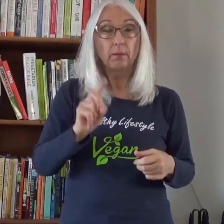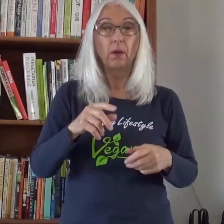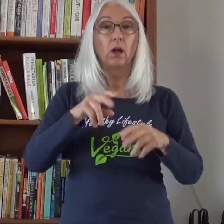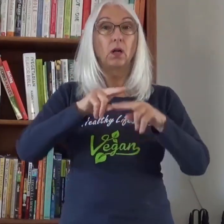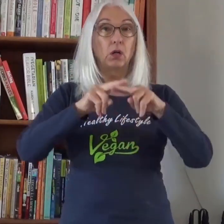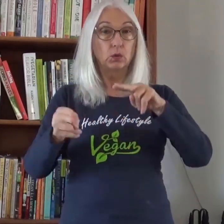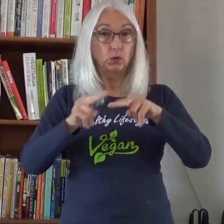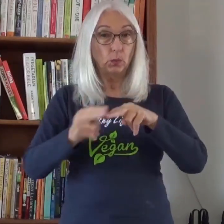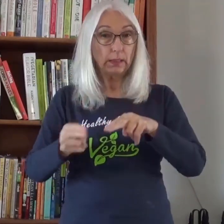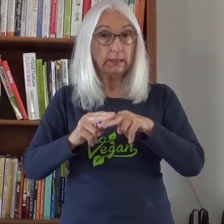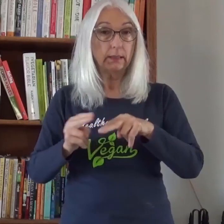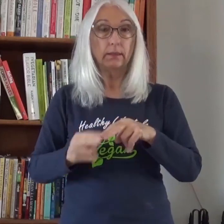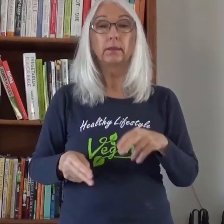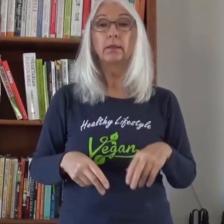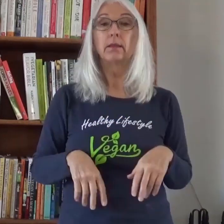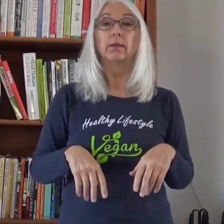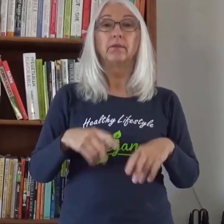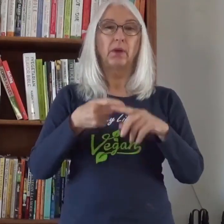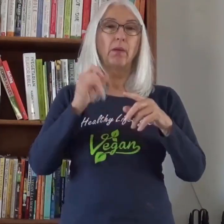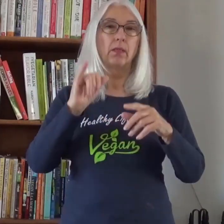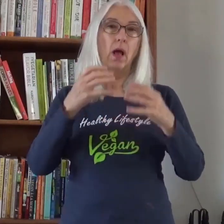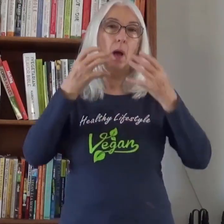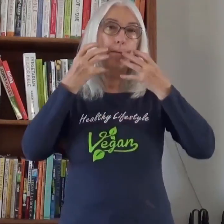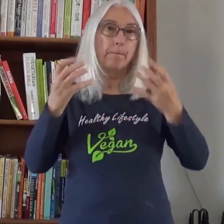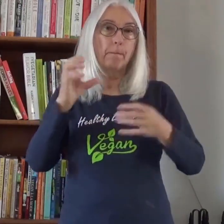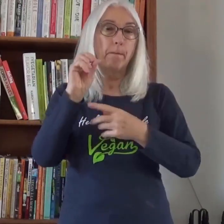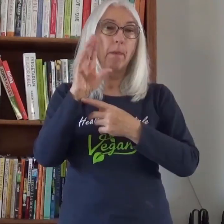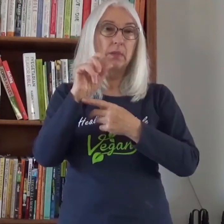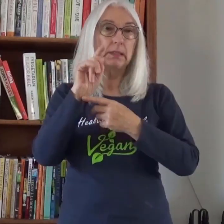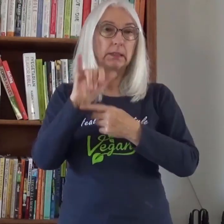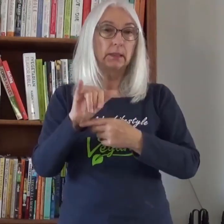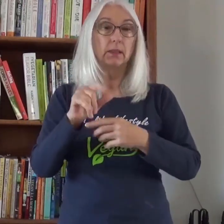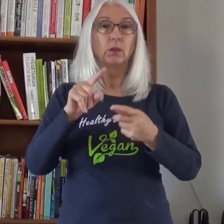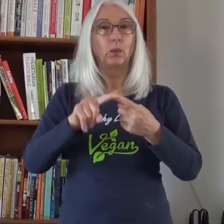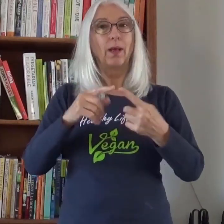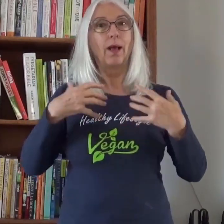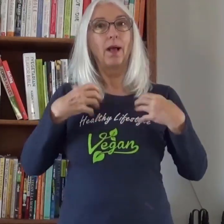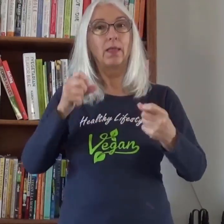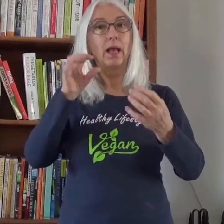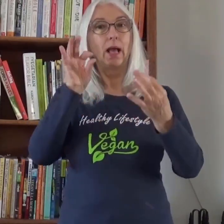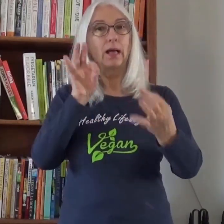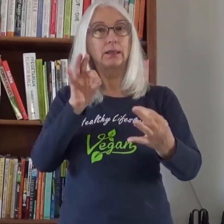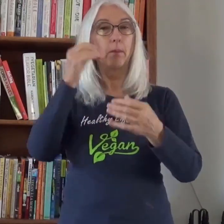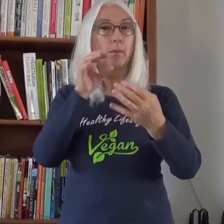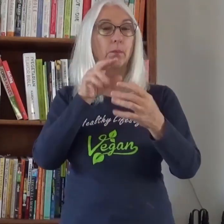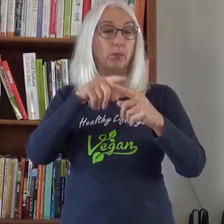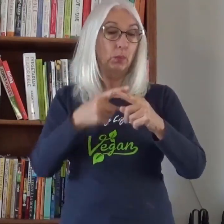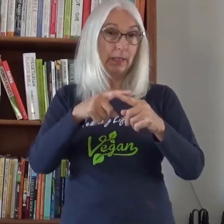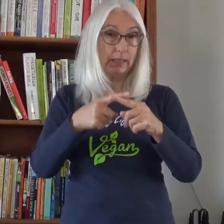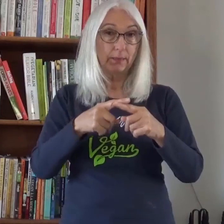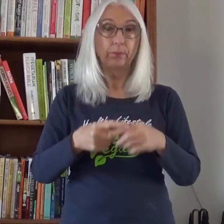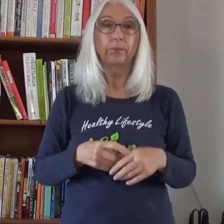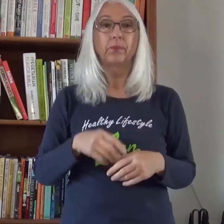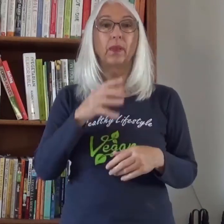weight loss from obesity to a healthy ideal weight,